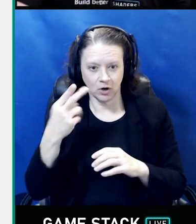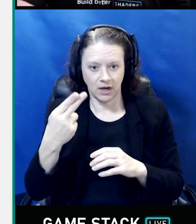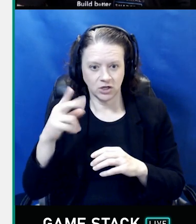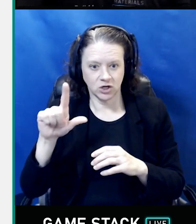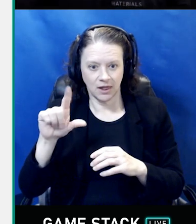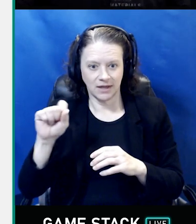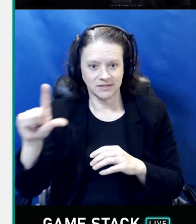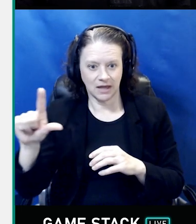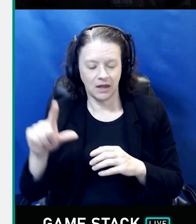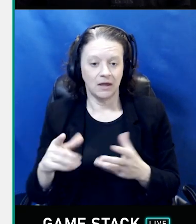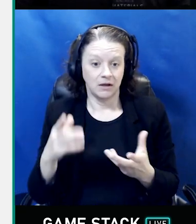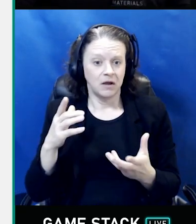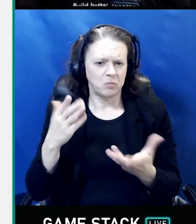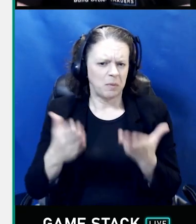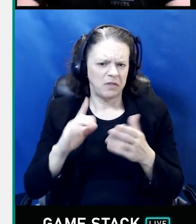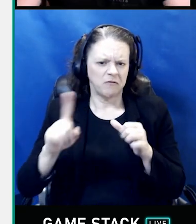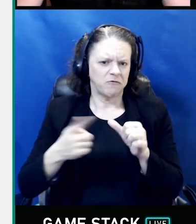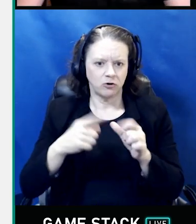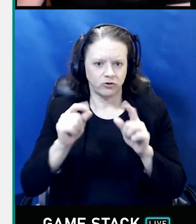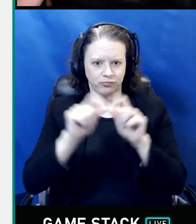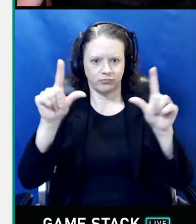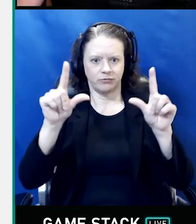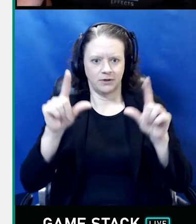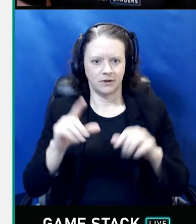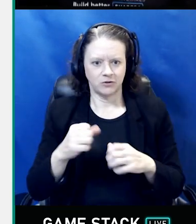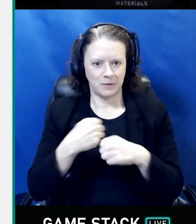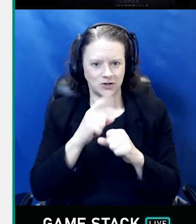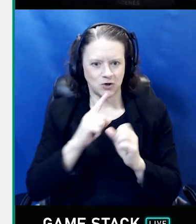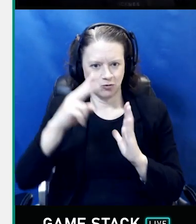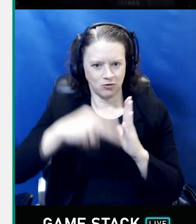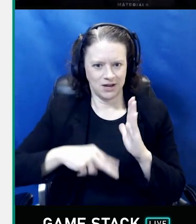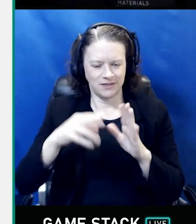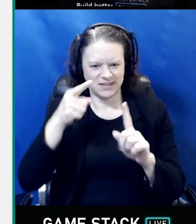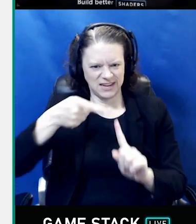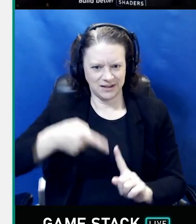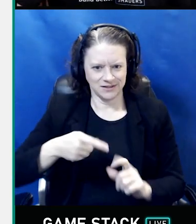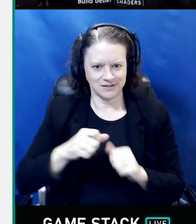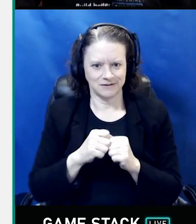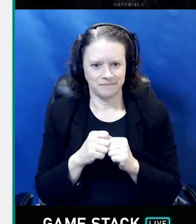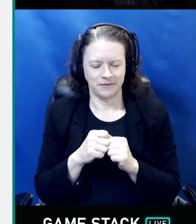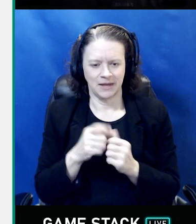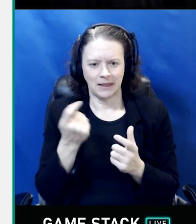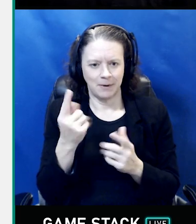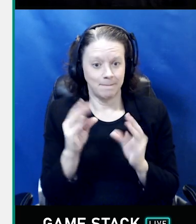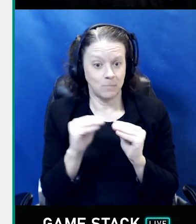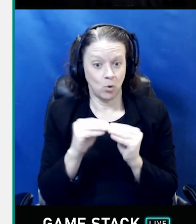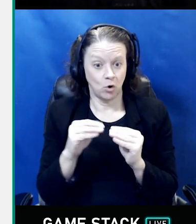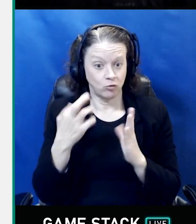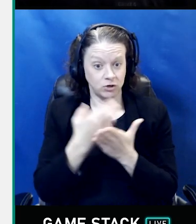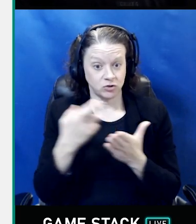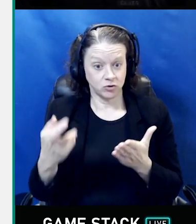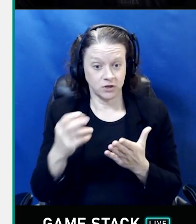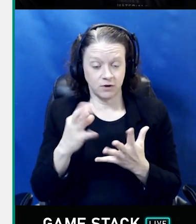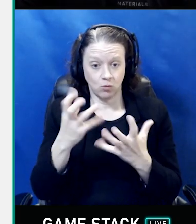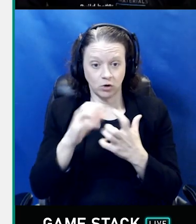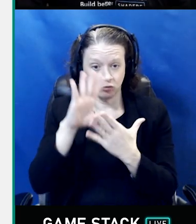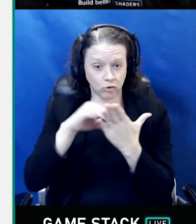so be sure to read the details. Alright, so a little more resources if you want to inform yourself a little more about this.